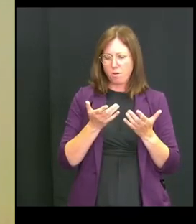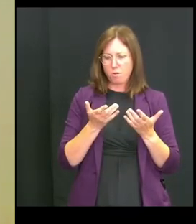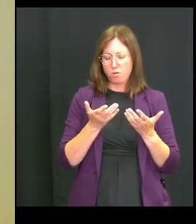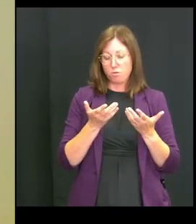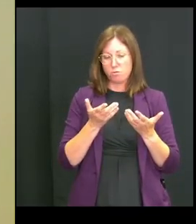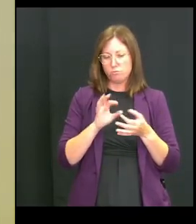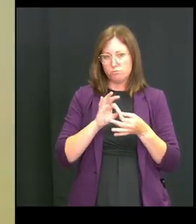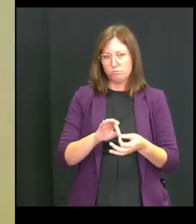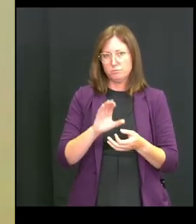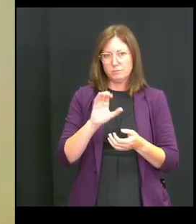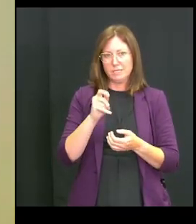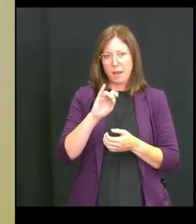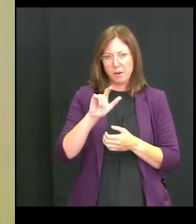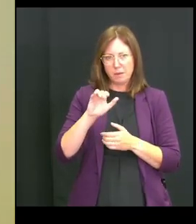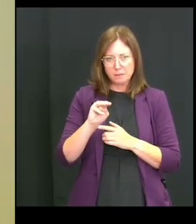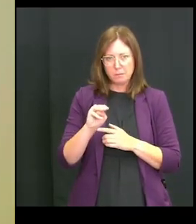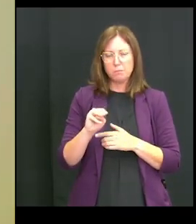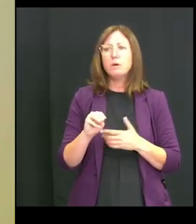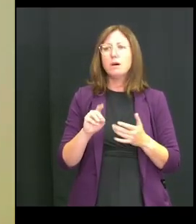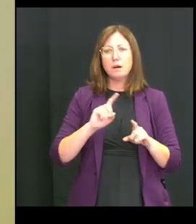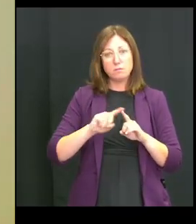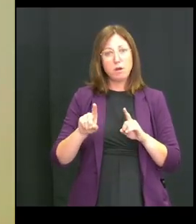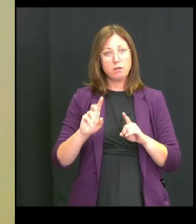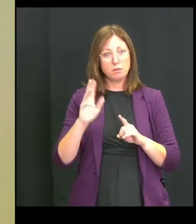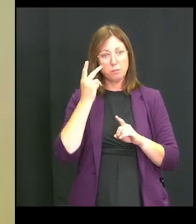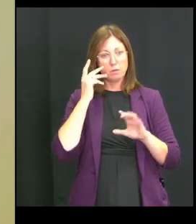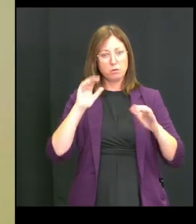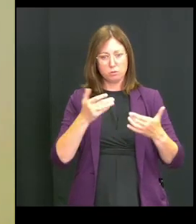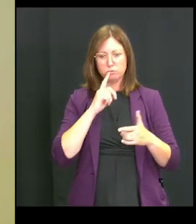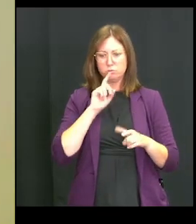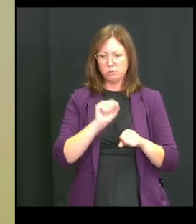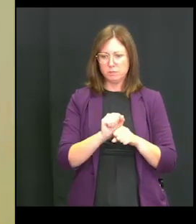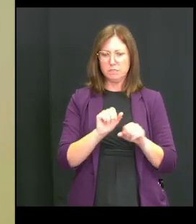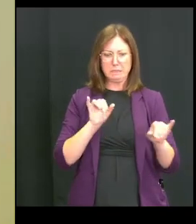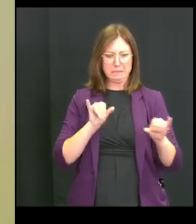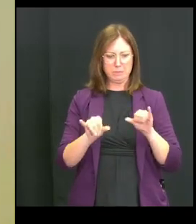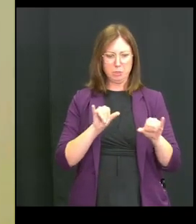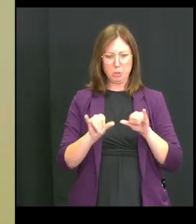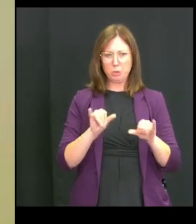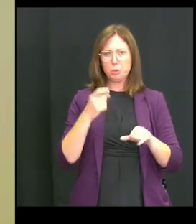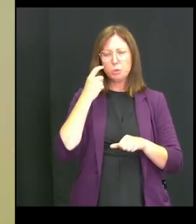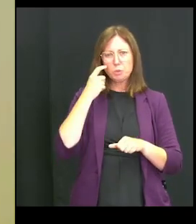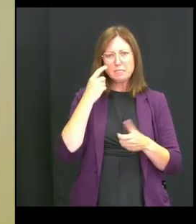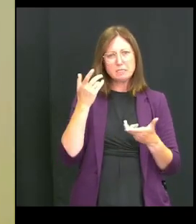We don't need to go that far to see that the parties actually were quite a lot more similar not that long ago, and not everyone liked that.